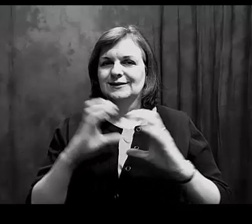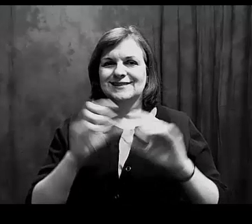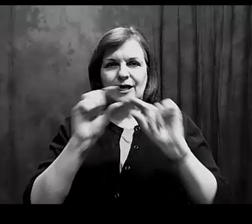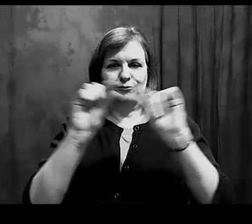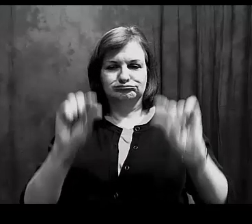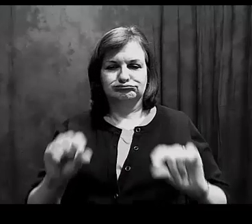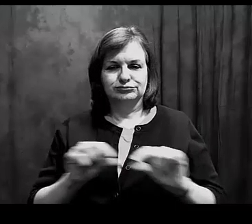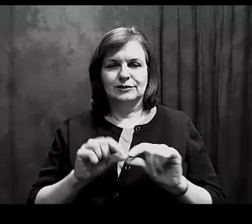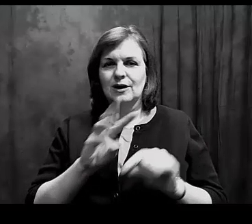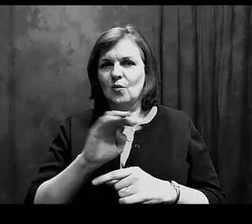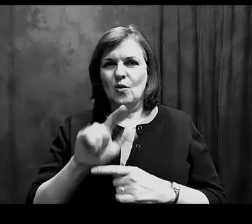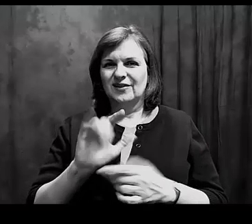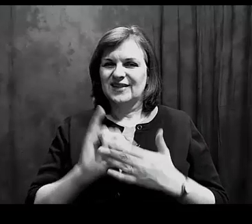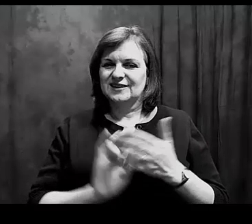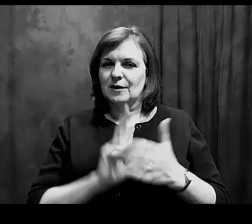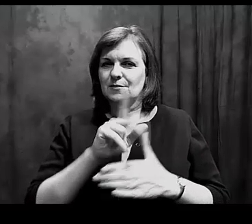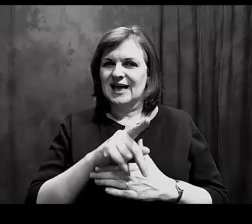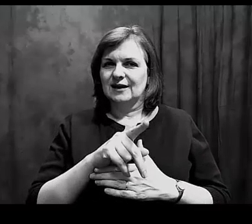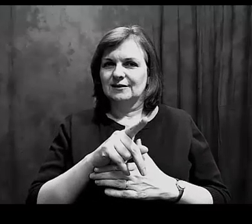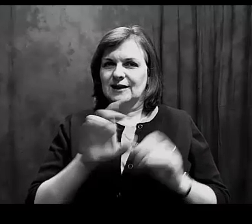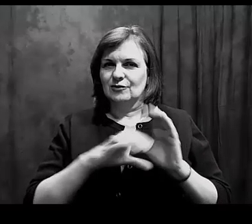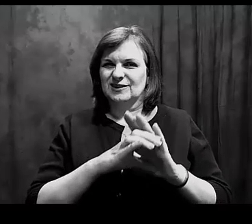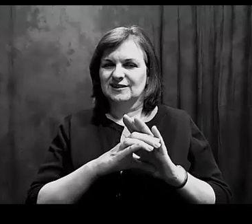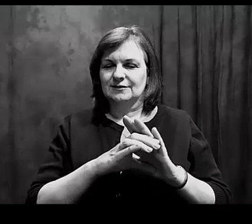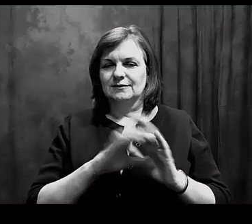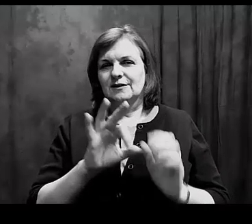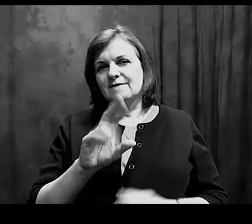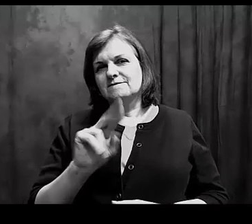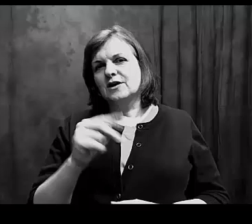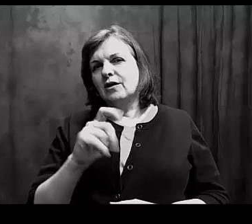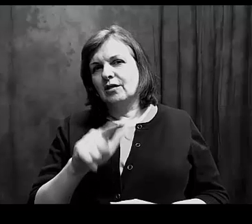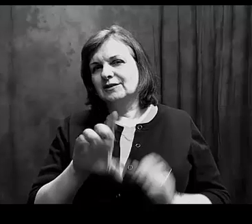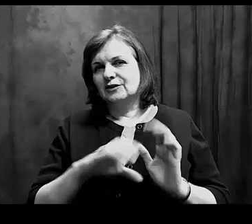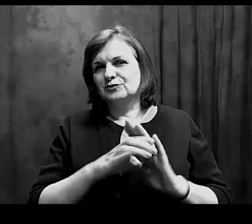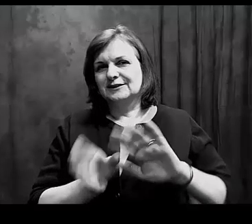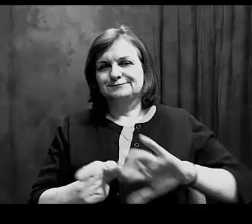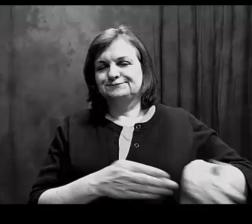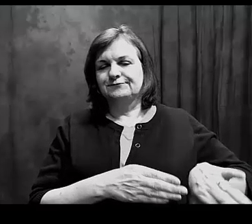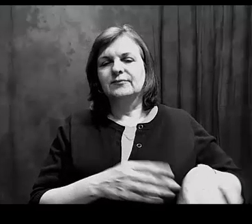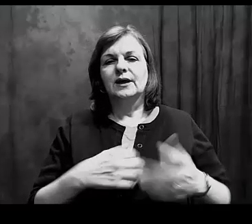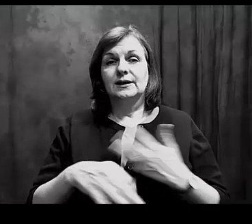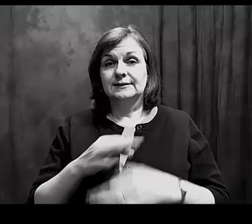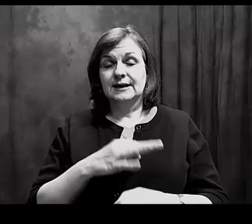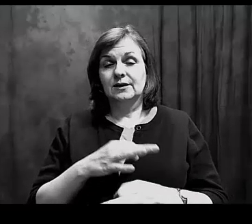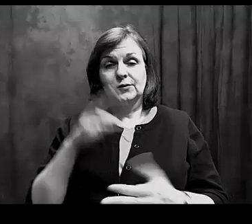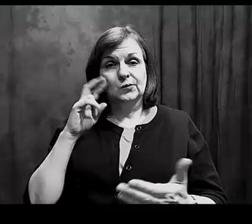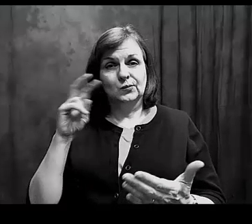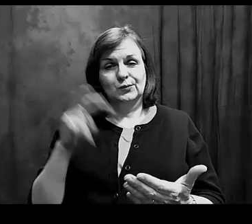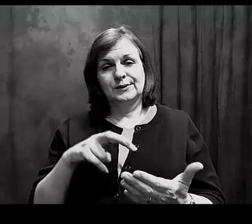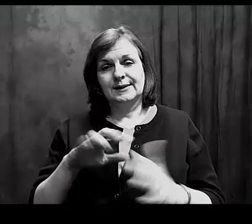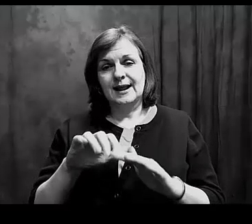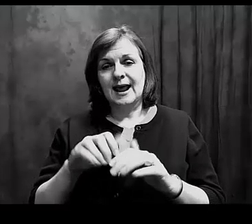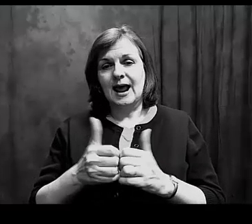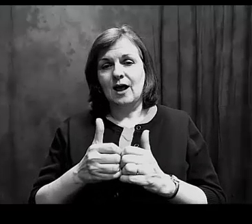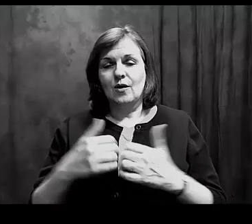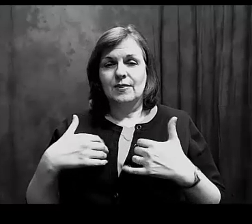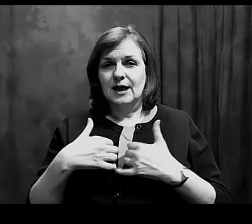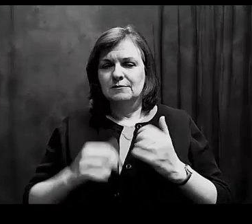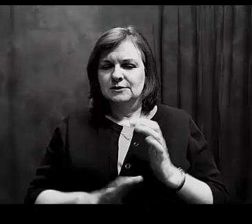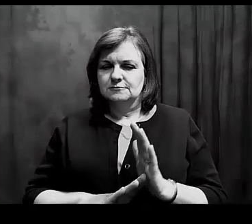Wwhen we look at them we're not gonna talk about cell walls anymore if those are plant characteristics and fungal characteristics